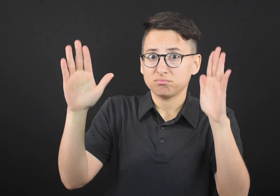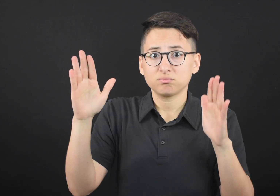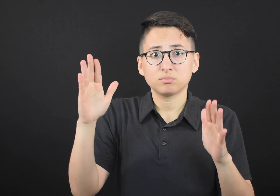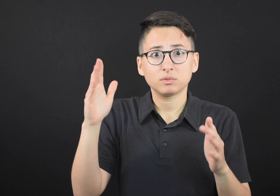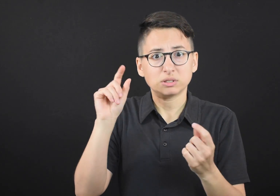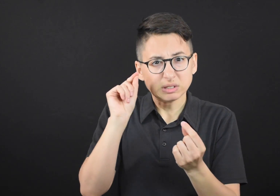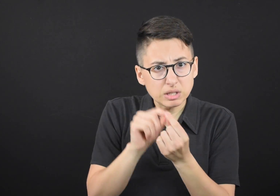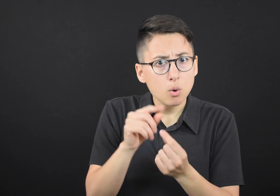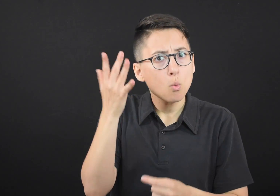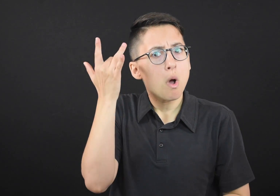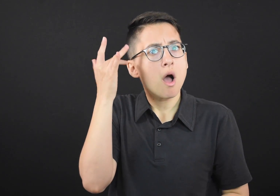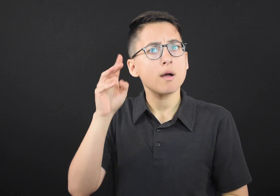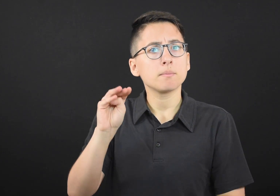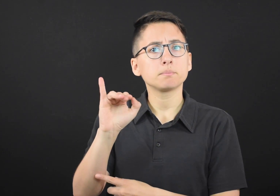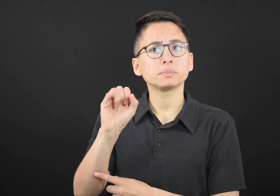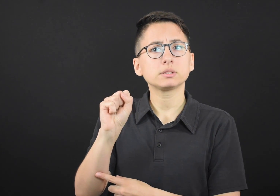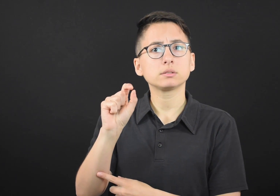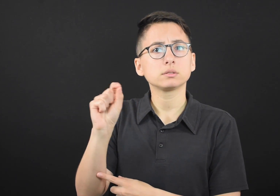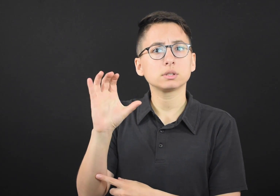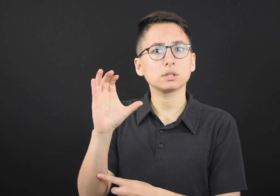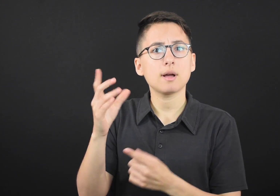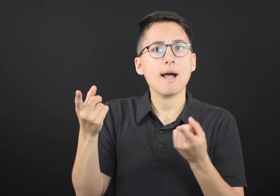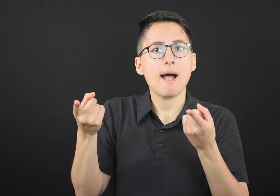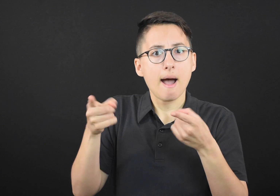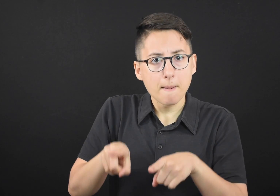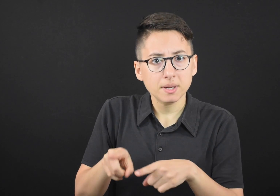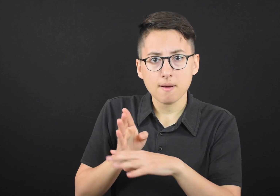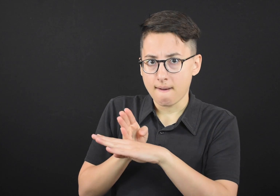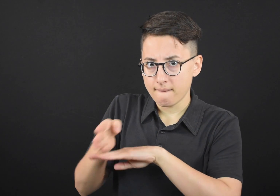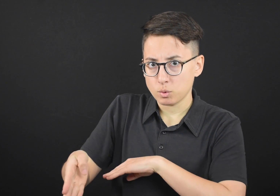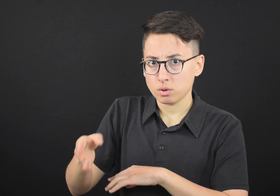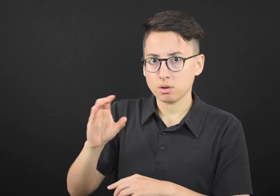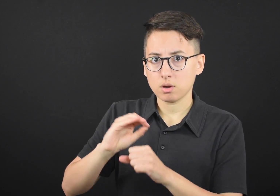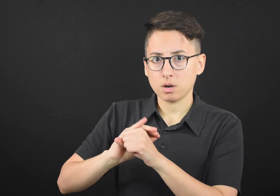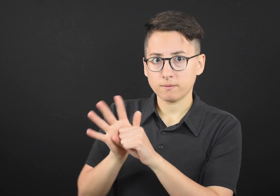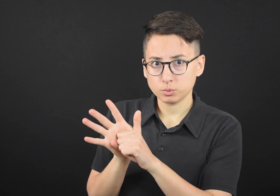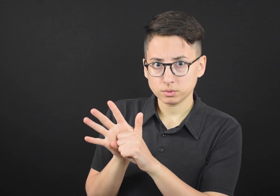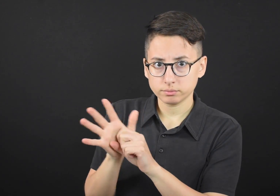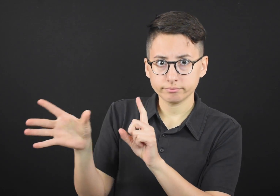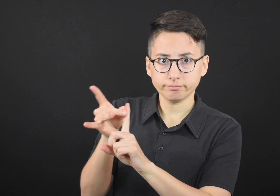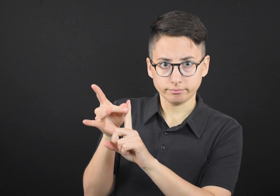still don’t know exactly why MIS-C happens after COVID and why